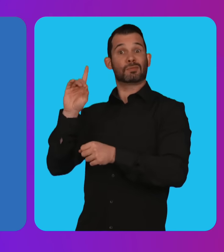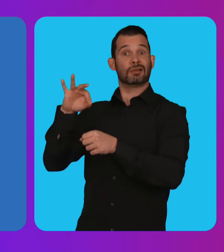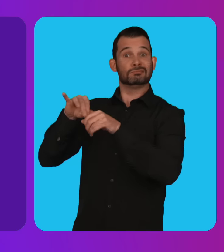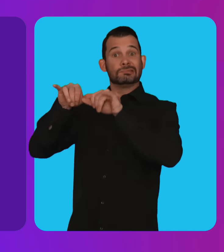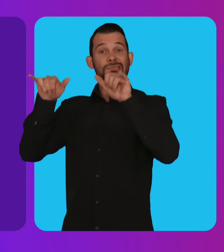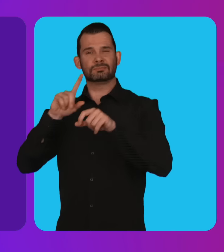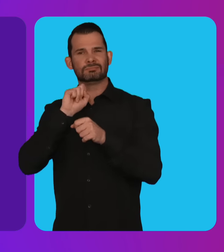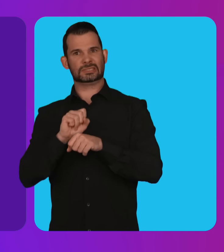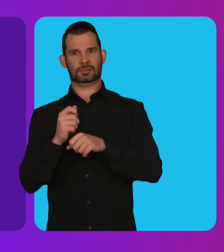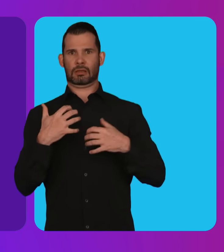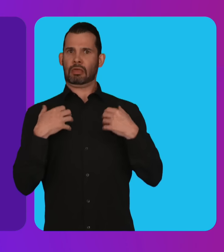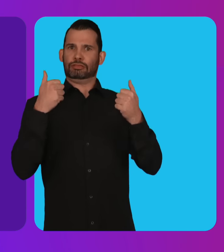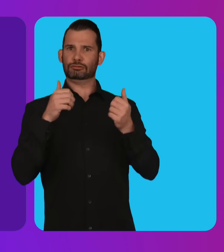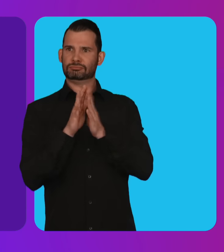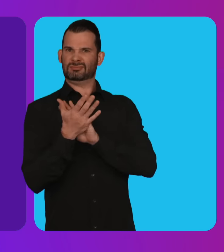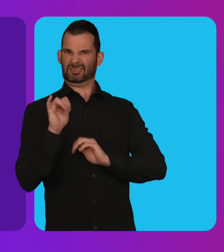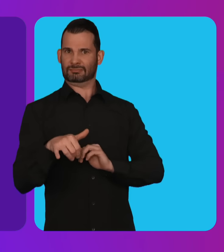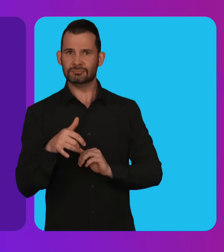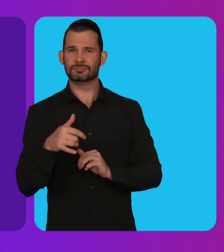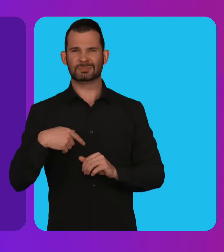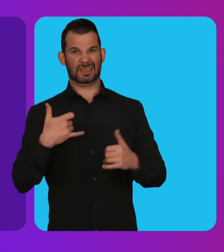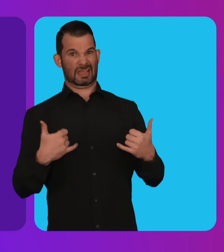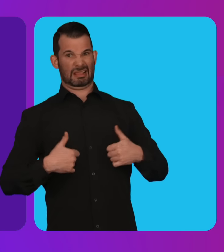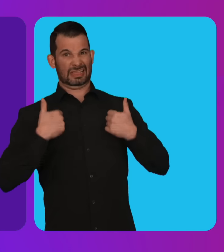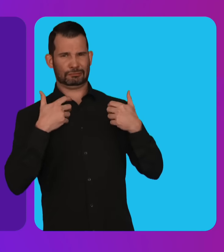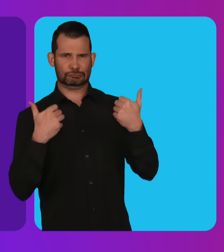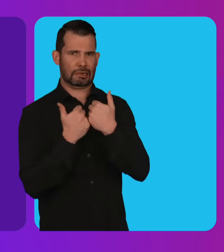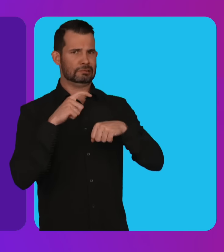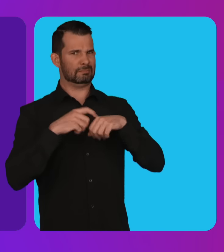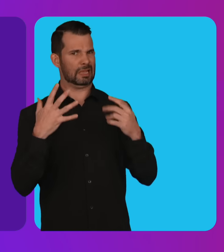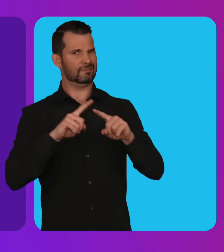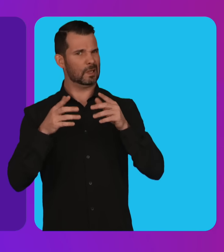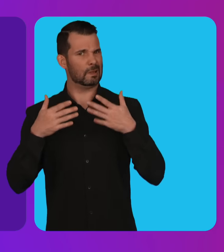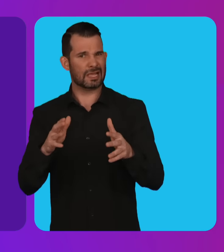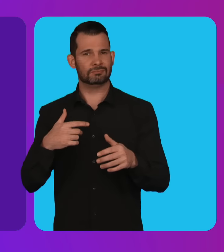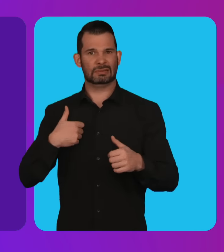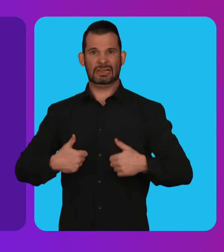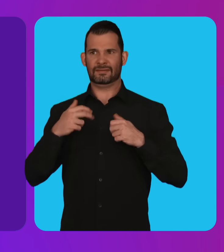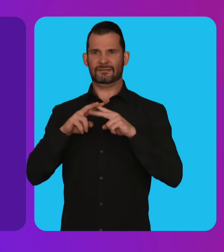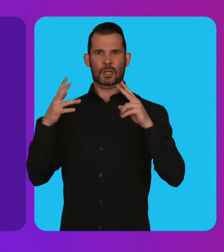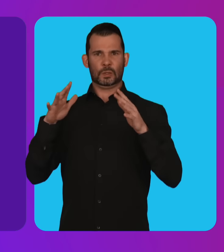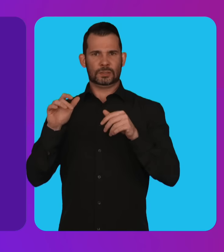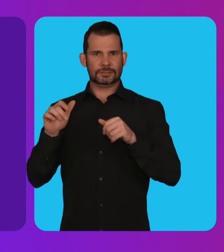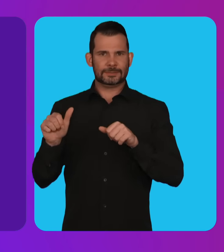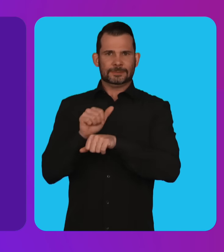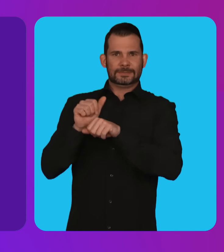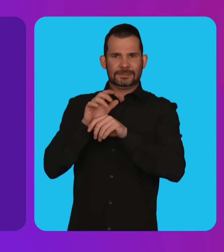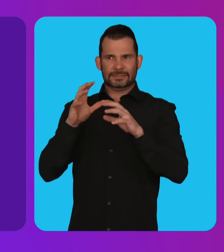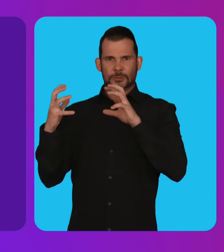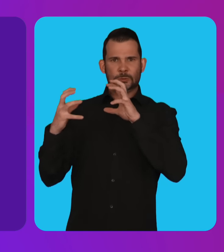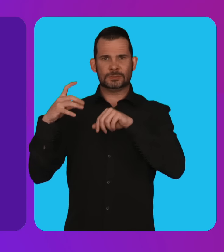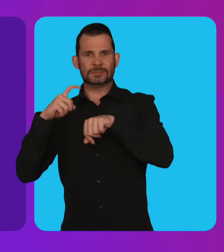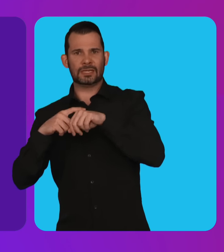We live in challenging times in many ways. We live in quite tense times, with a lot